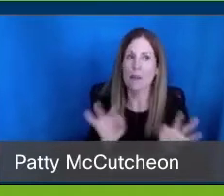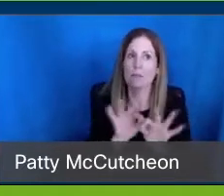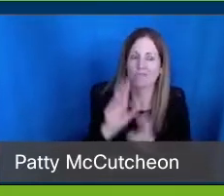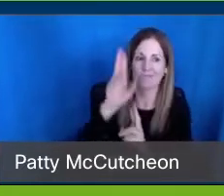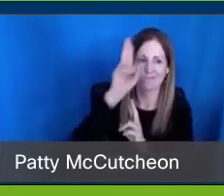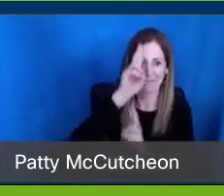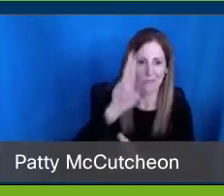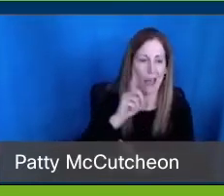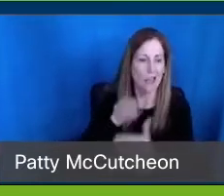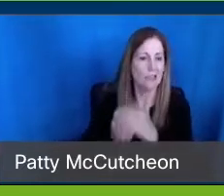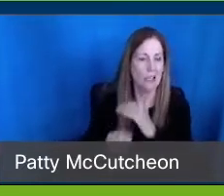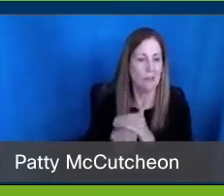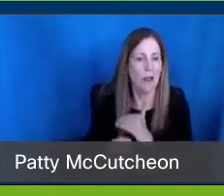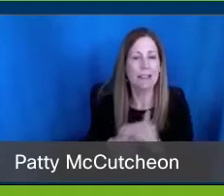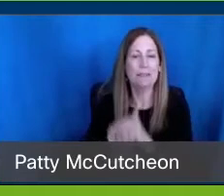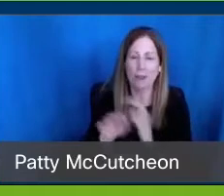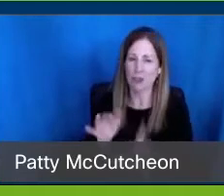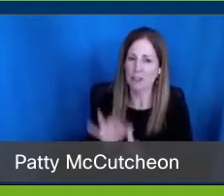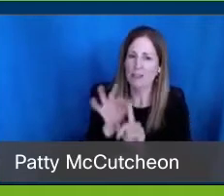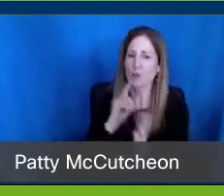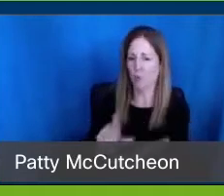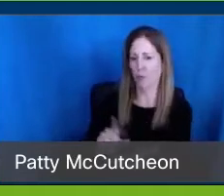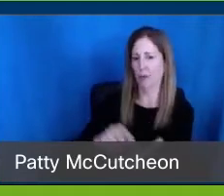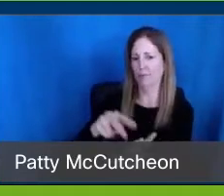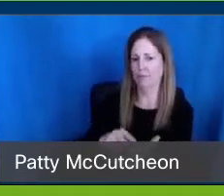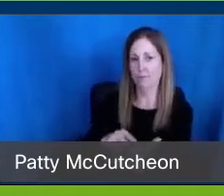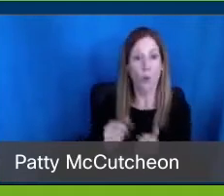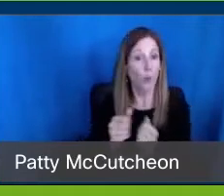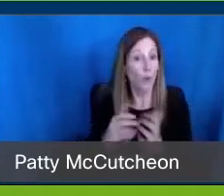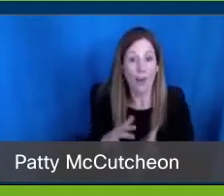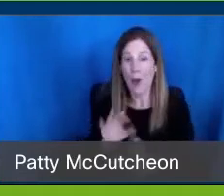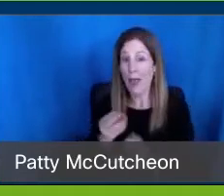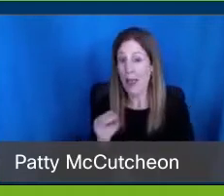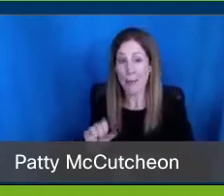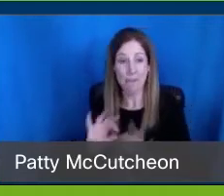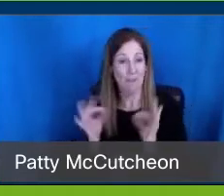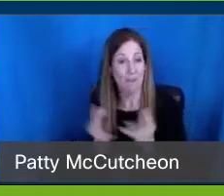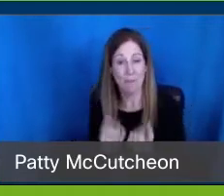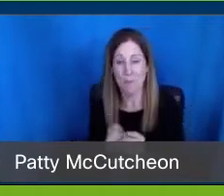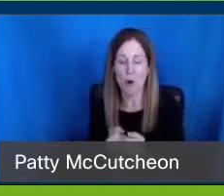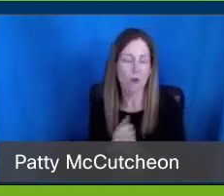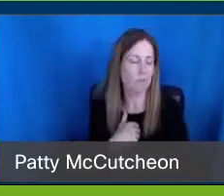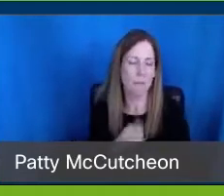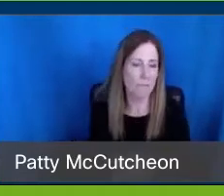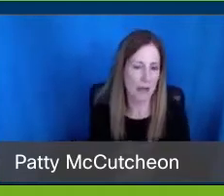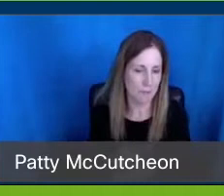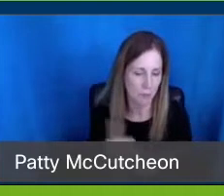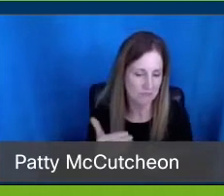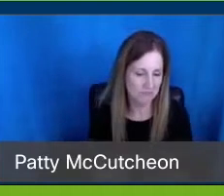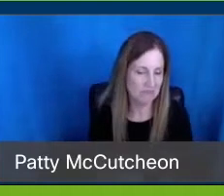accessibility to print. And without their ongoing support, none of this would have been possible. So I just wanted to send out our condolences